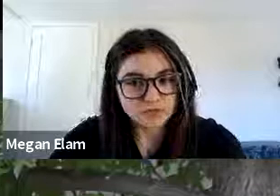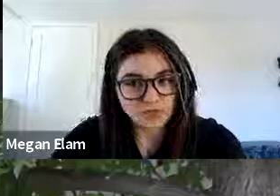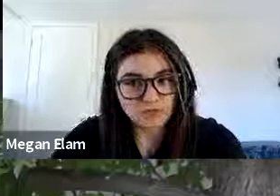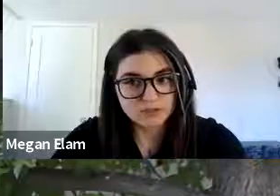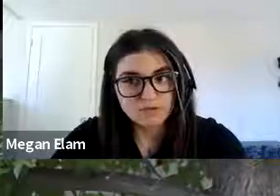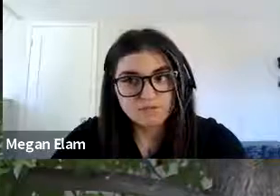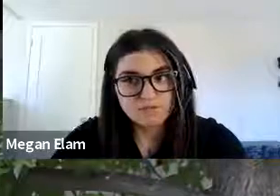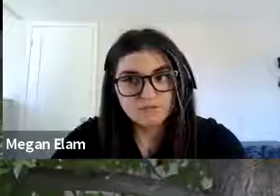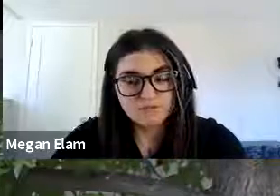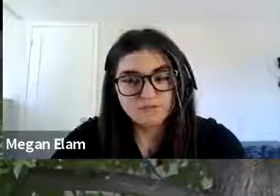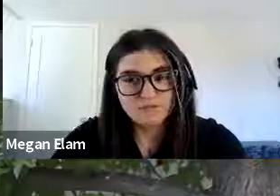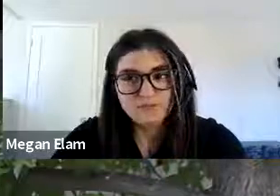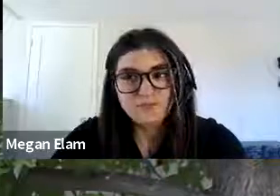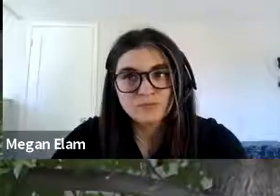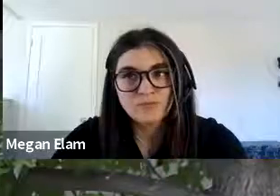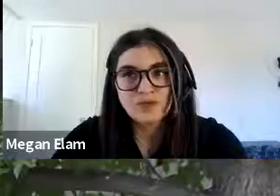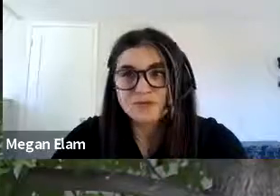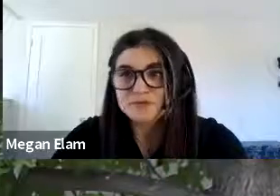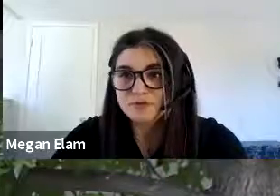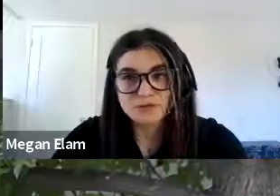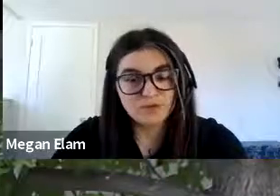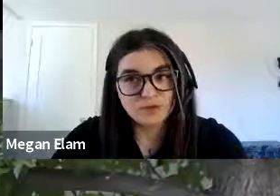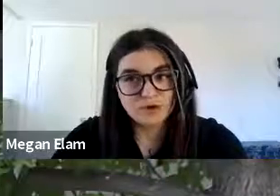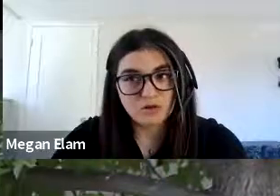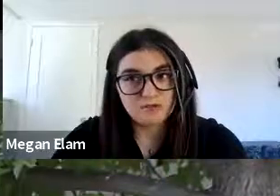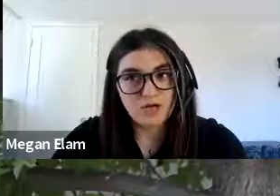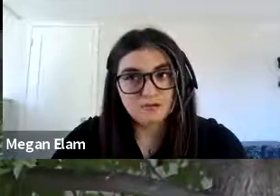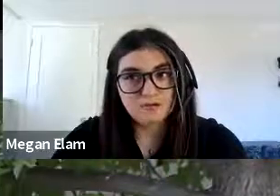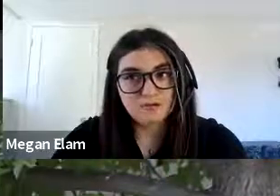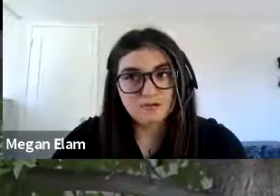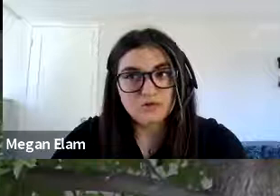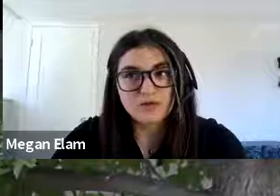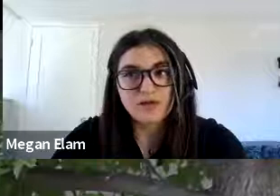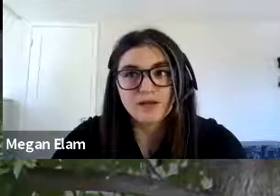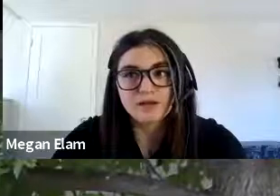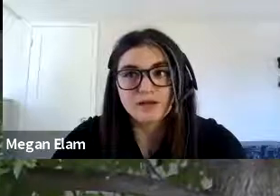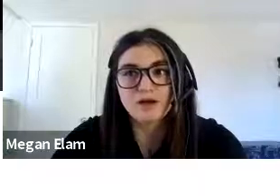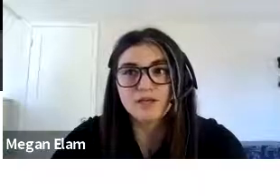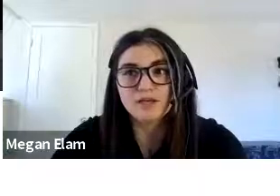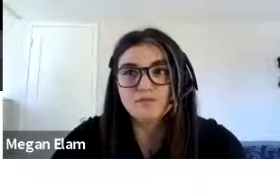selected. And as soon as you've done all of that, you can go ahead and click login.